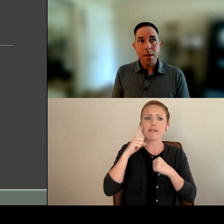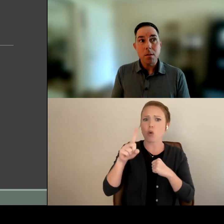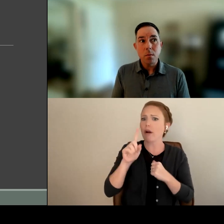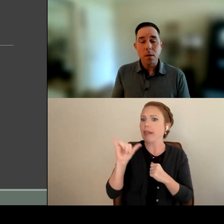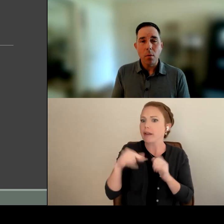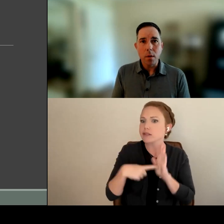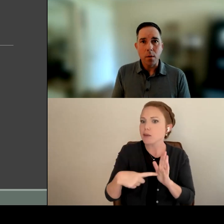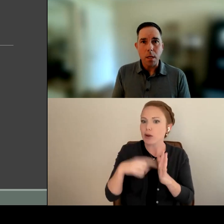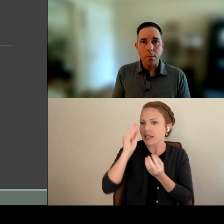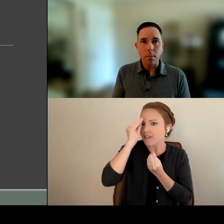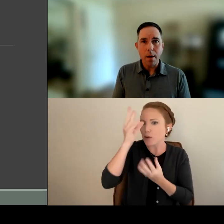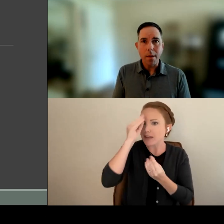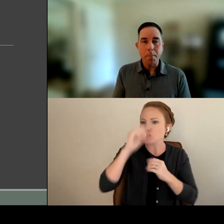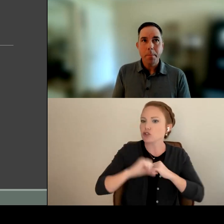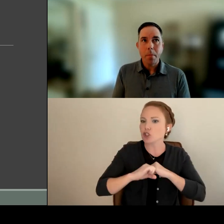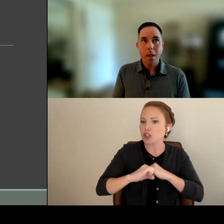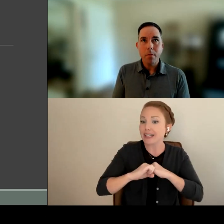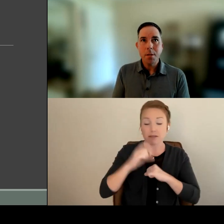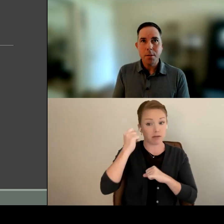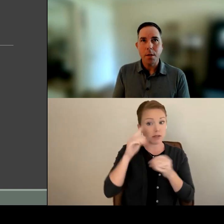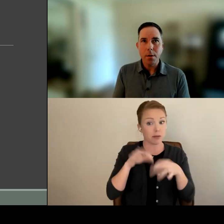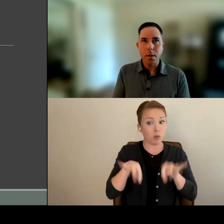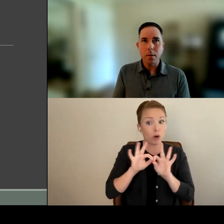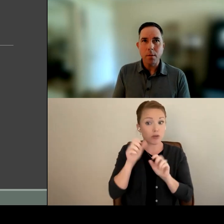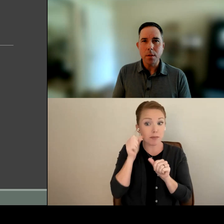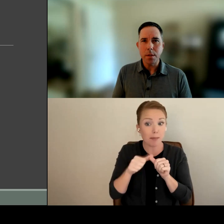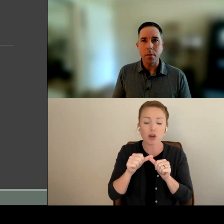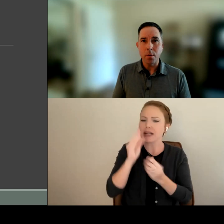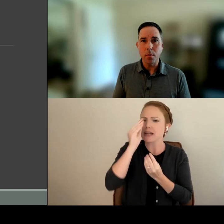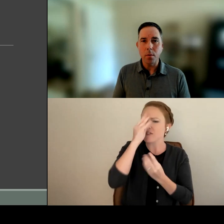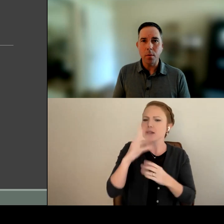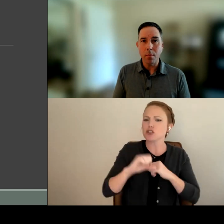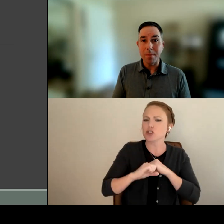I think it's really important though to keep in mind that information security - if you consider who might